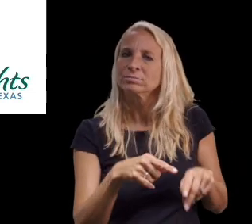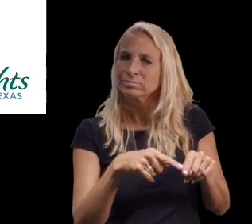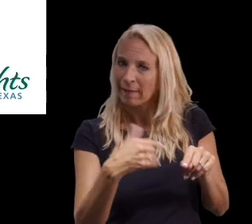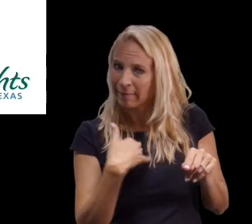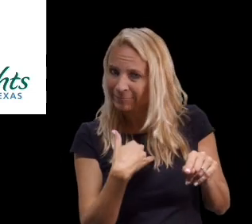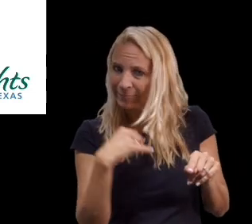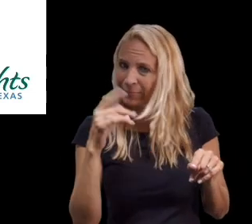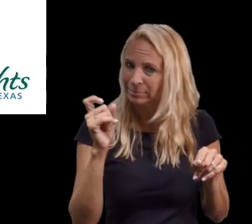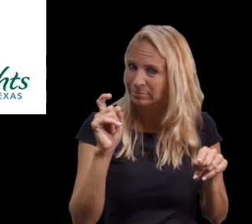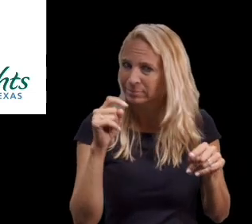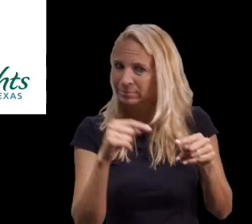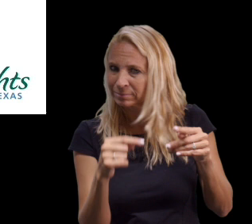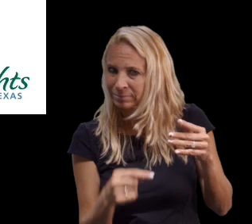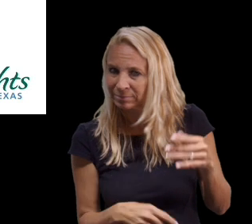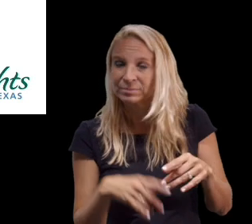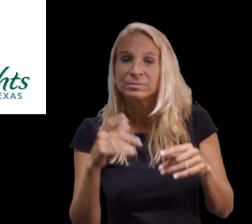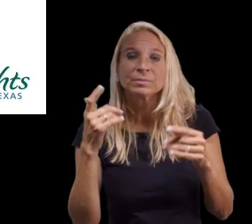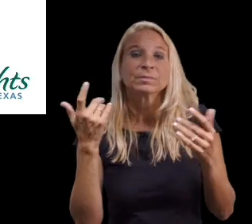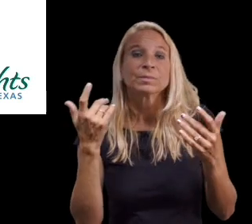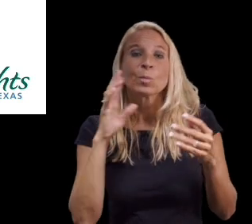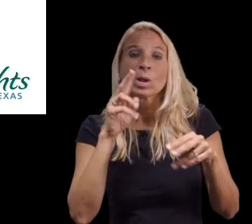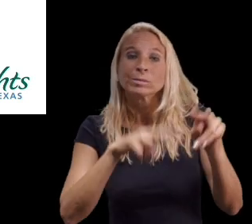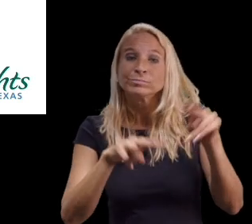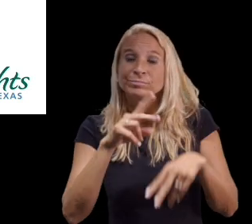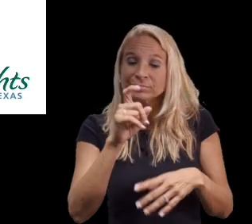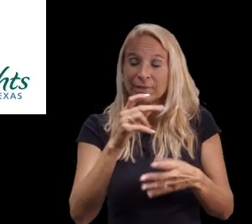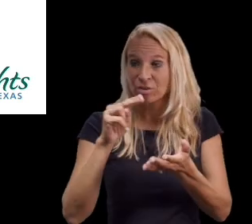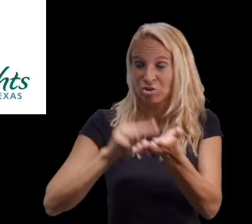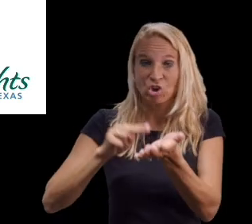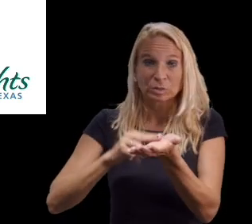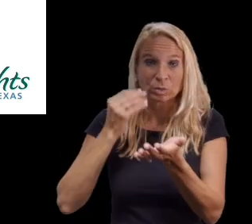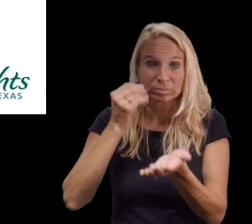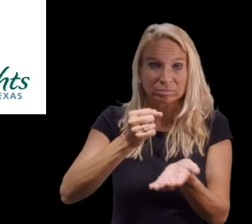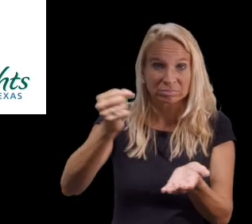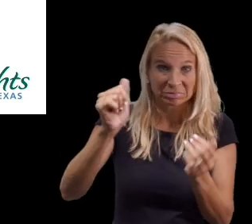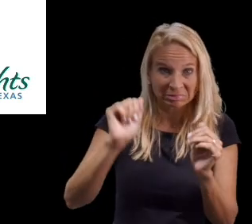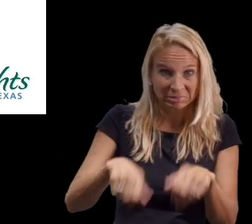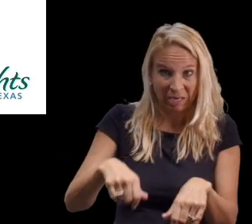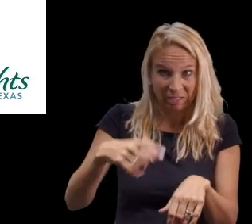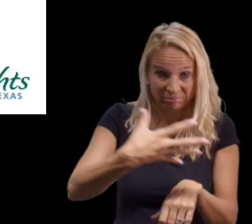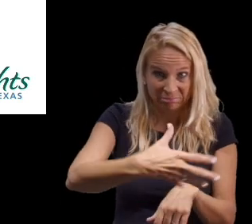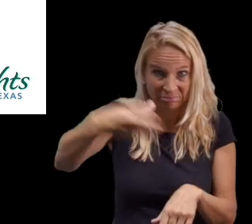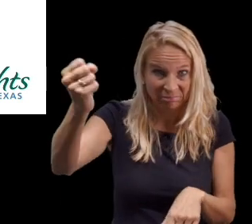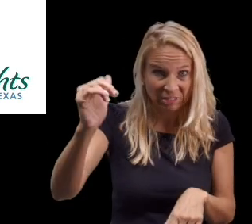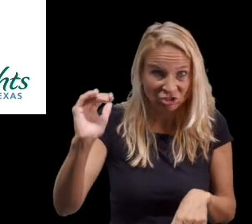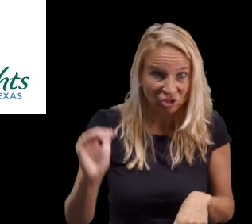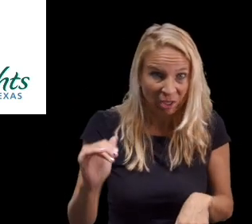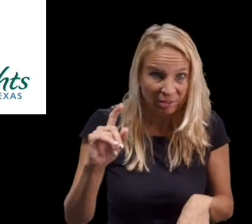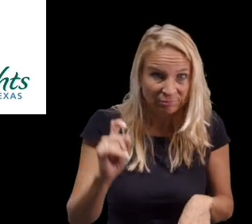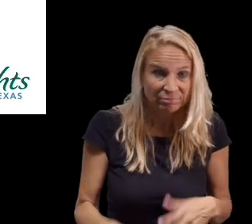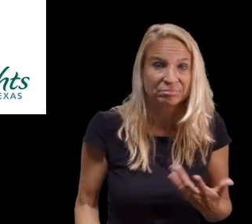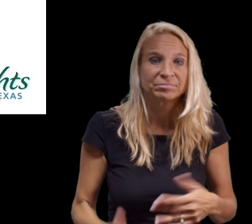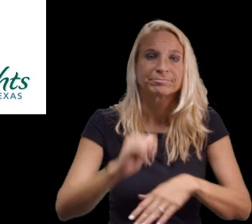After eligibility is determined the MCO finds a nursing facility that can take the child,